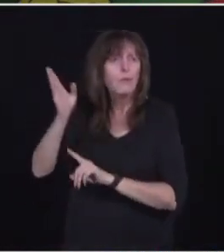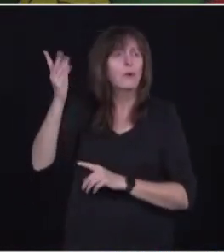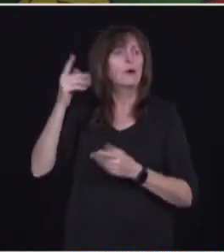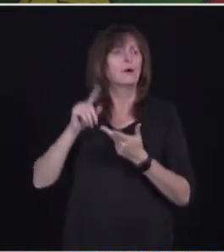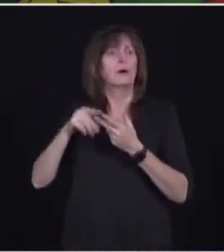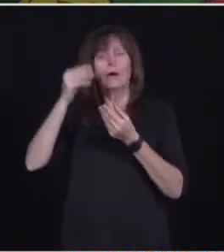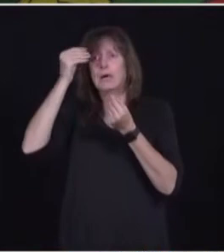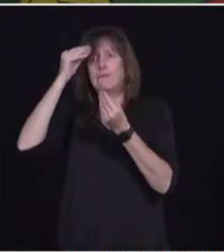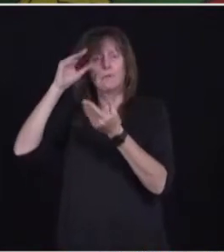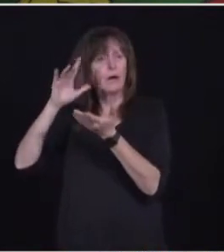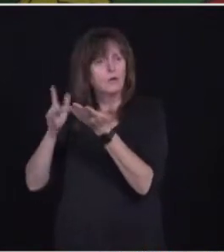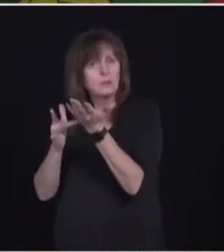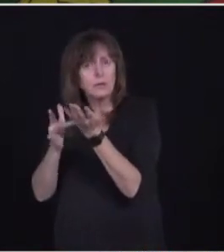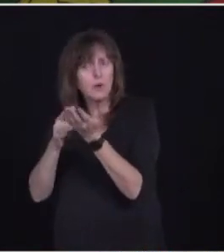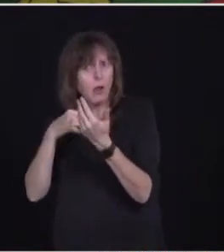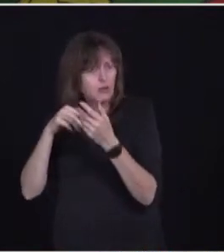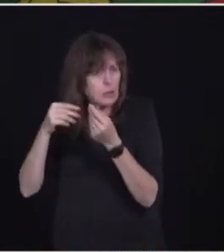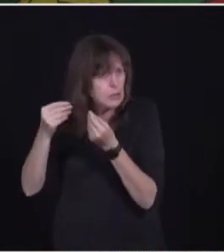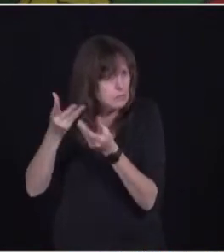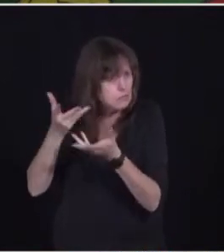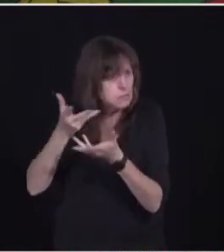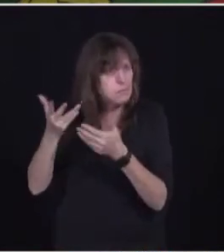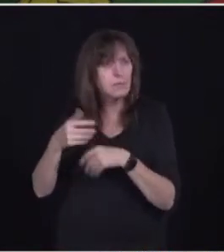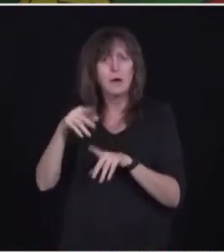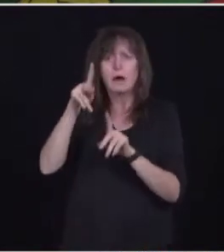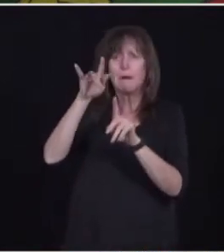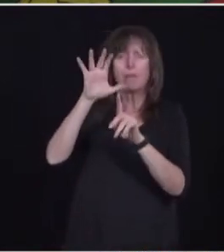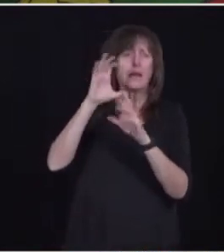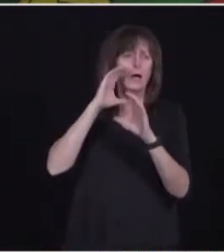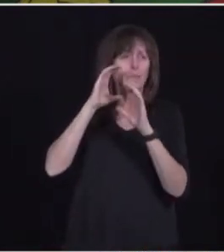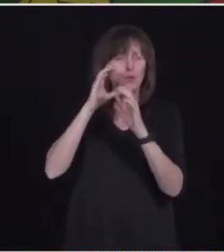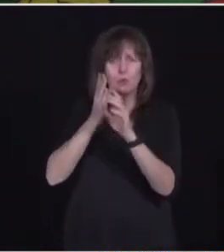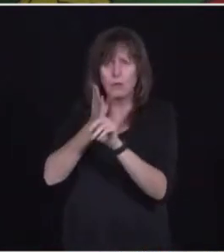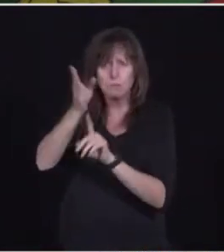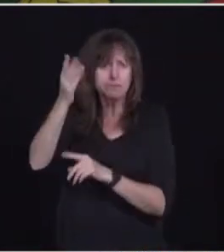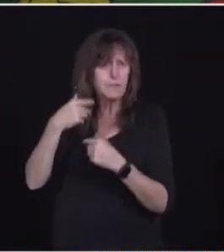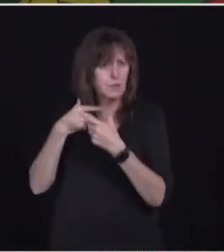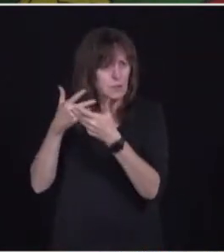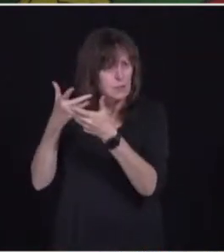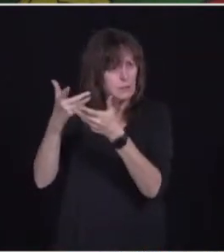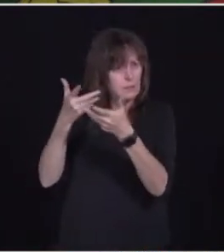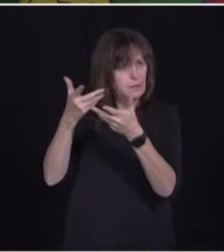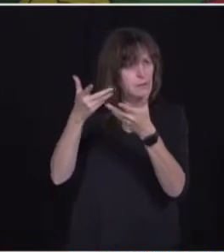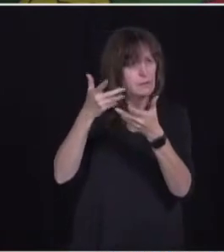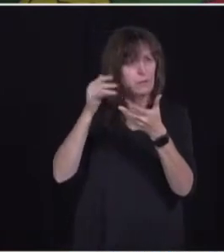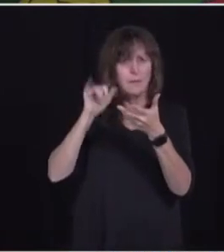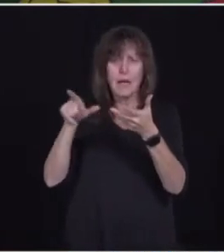Ontario has had to offer their support in the past 9 months or so, to make sure that the tragic tragedy doesn't get even greater.